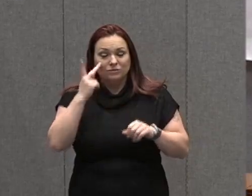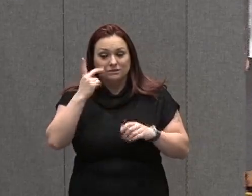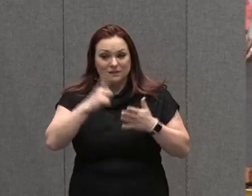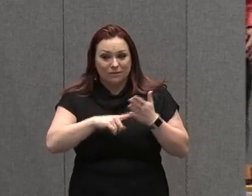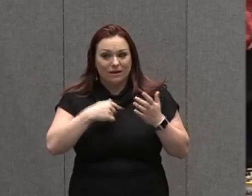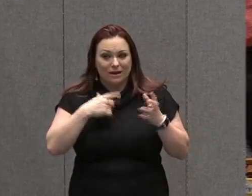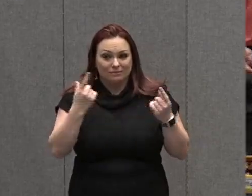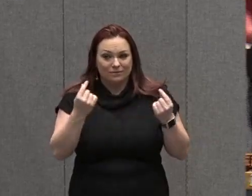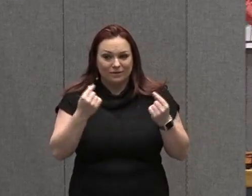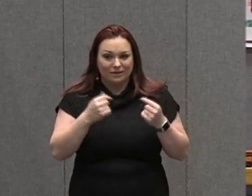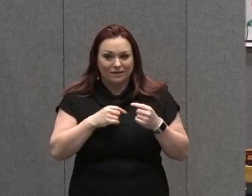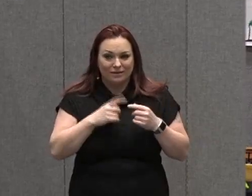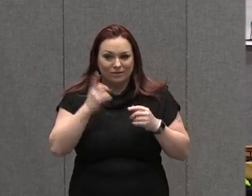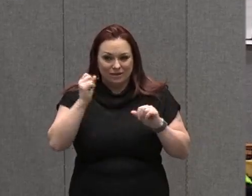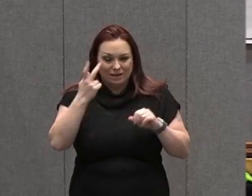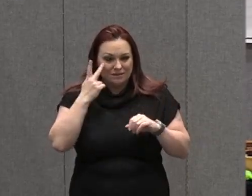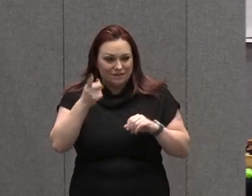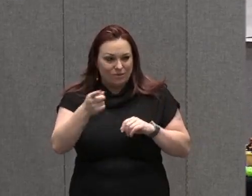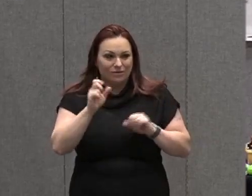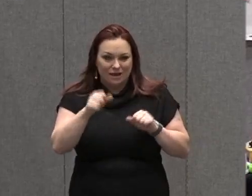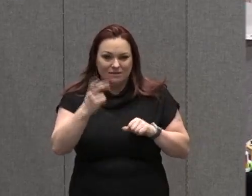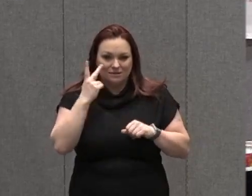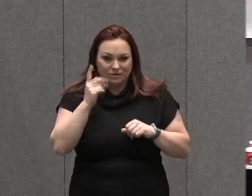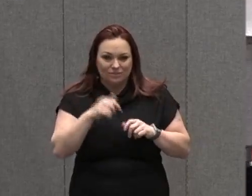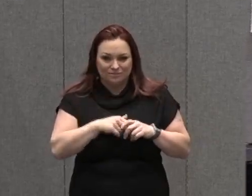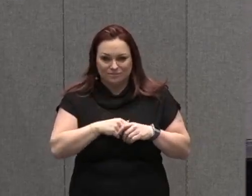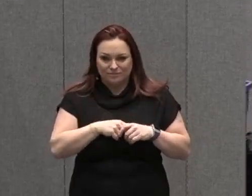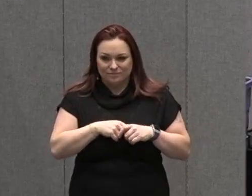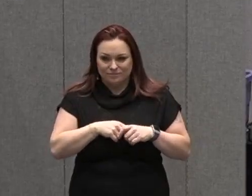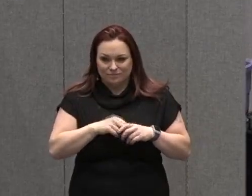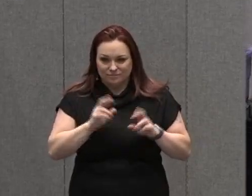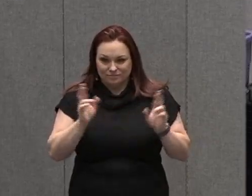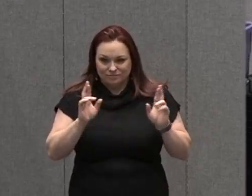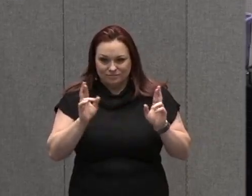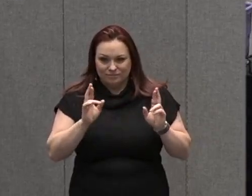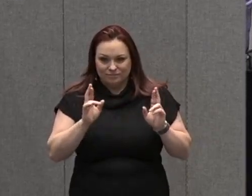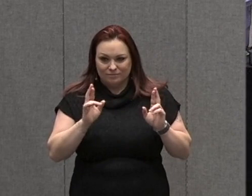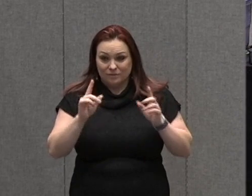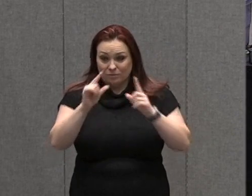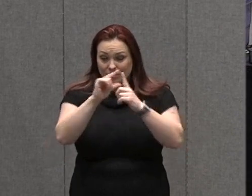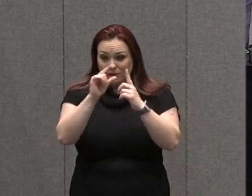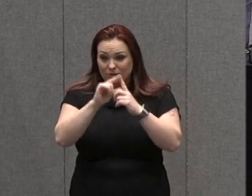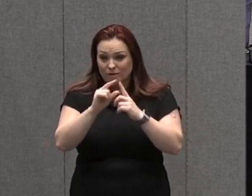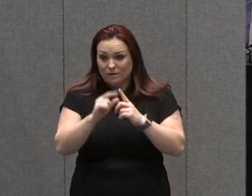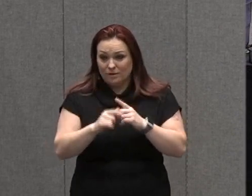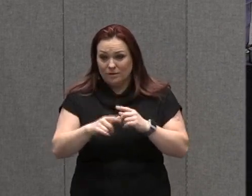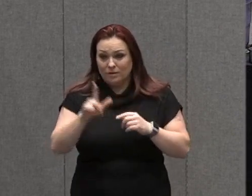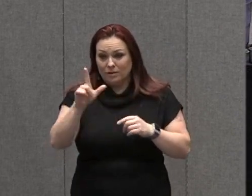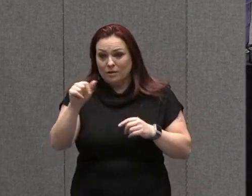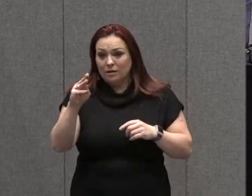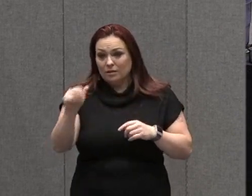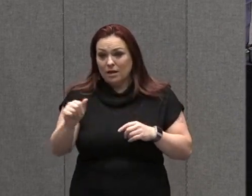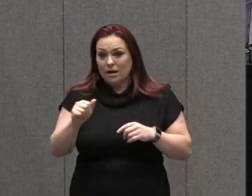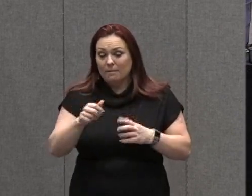Yes, yeah we can see you. Okay ready-- Remember the words! Llama, aligator, zipper, dog.